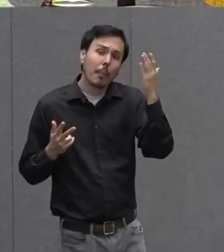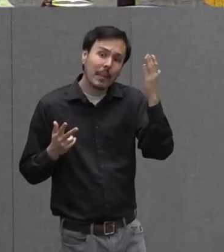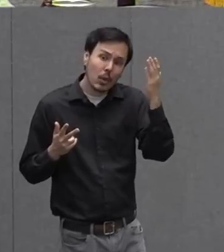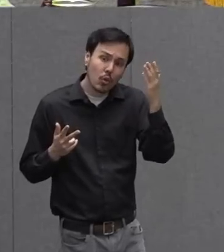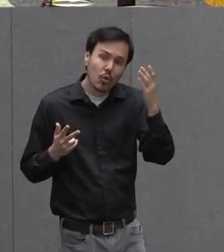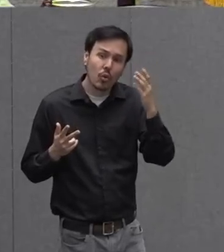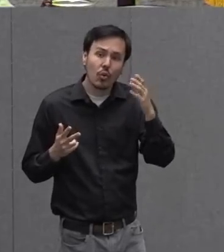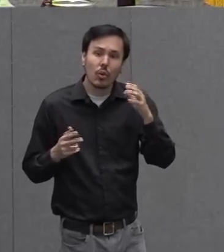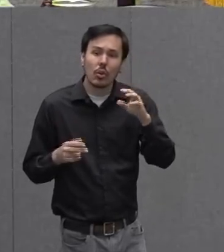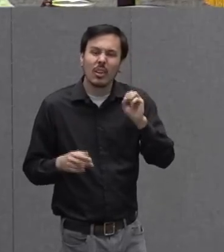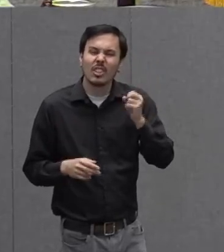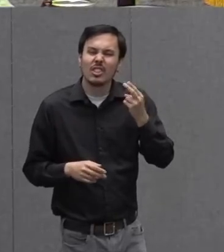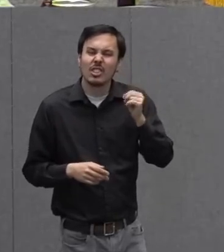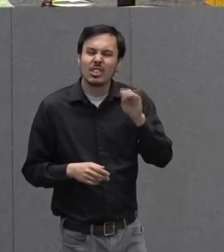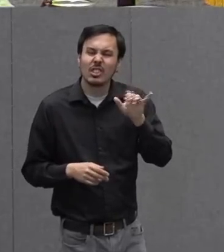Is there something around you like that?